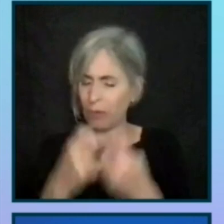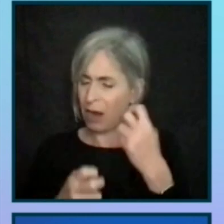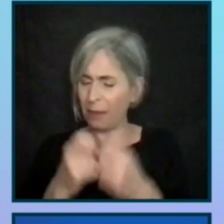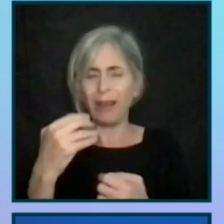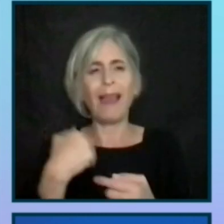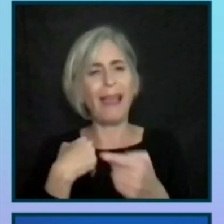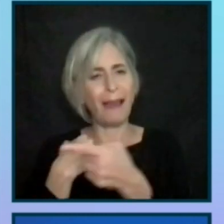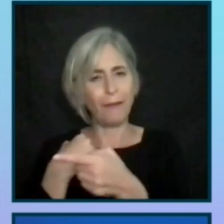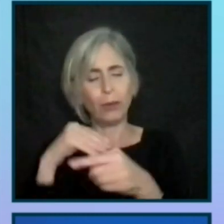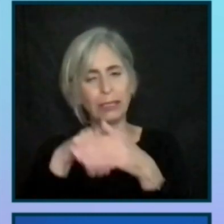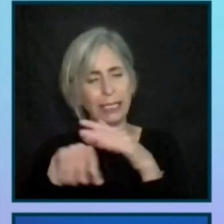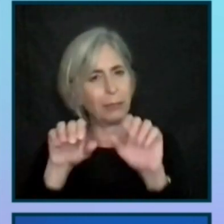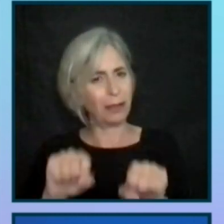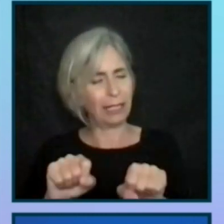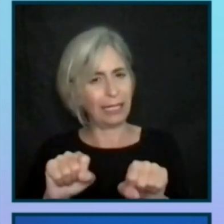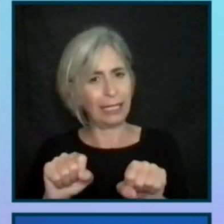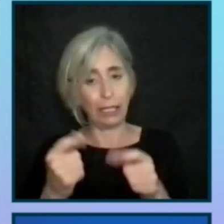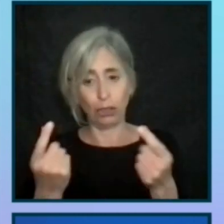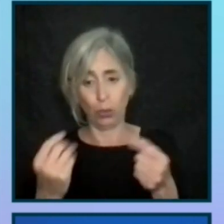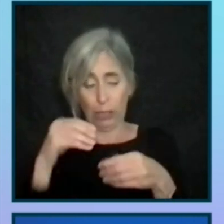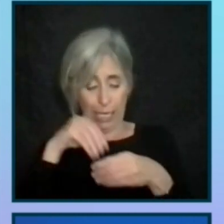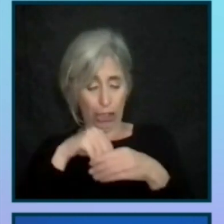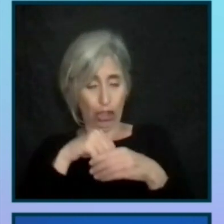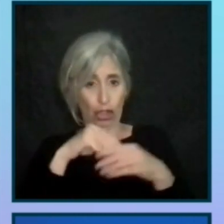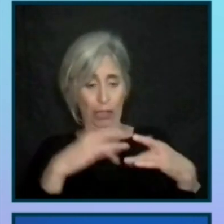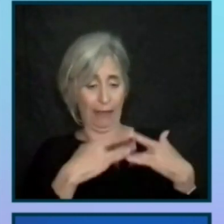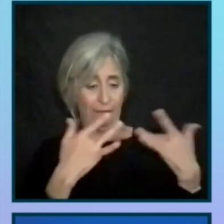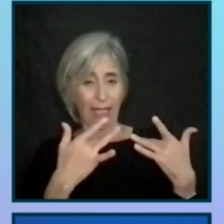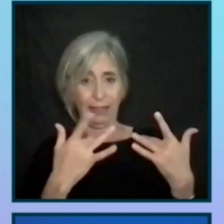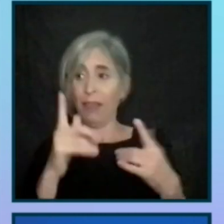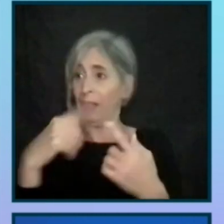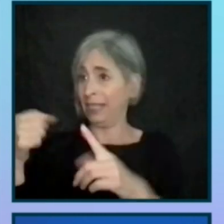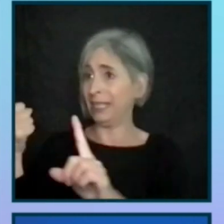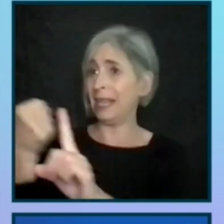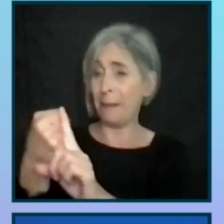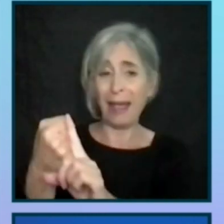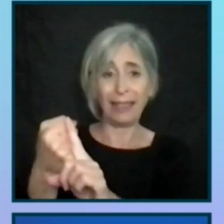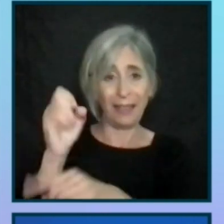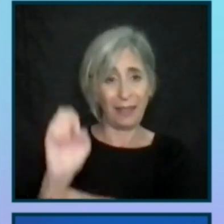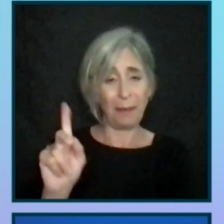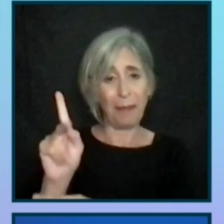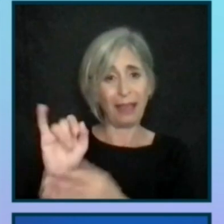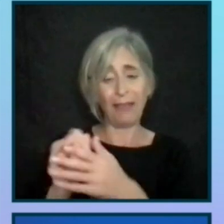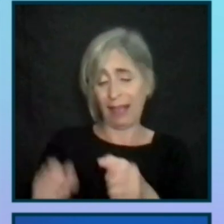and they're doing an internal event. So this already impacted the bank that inspired this event.